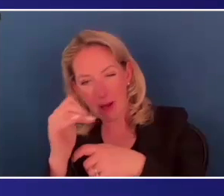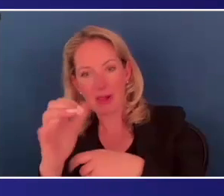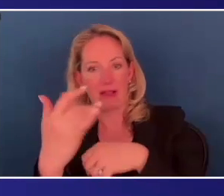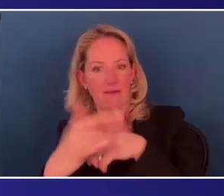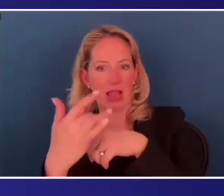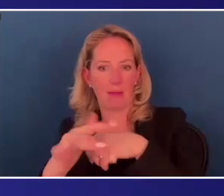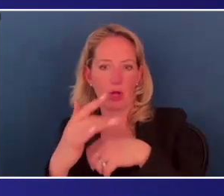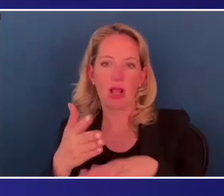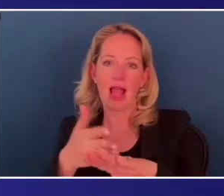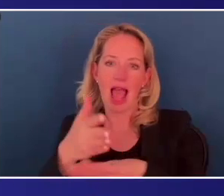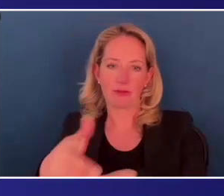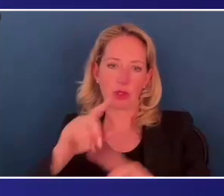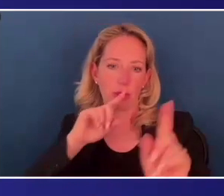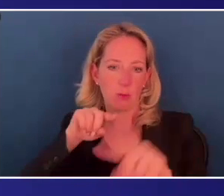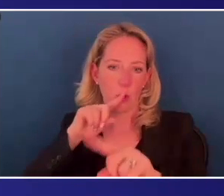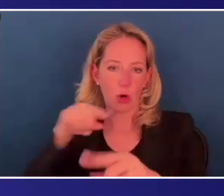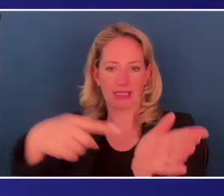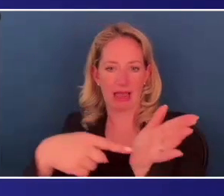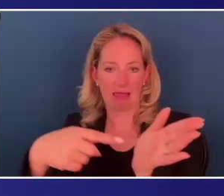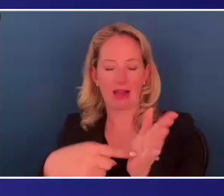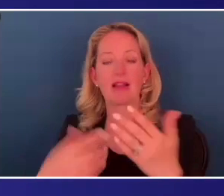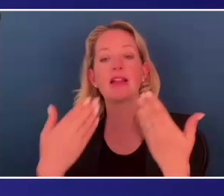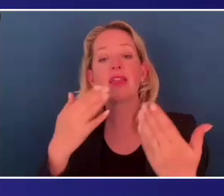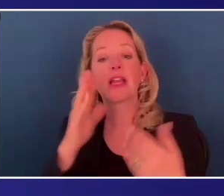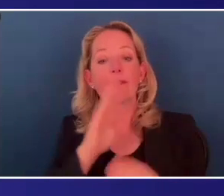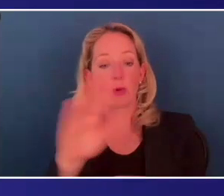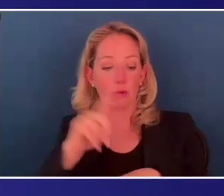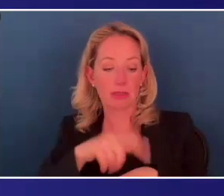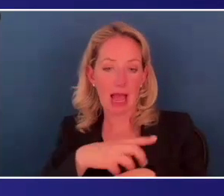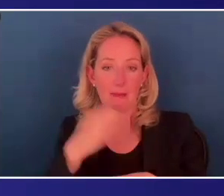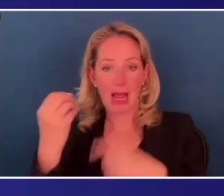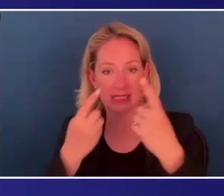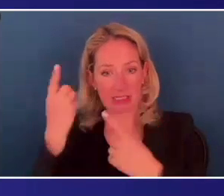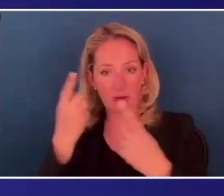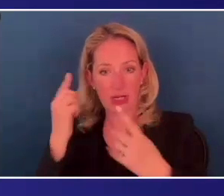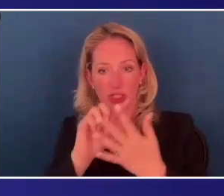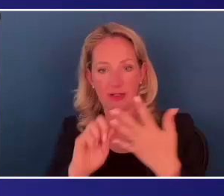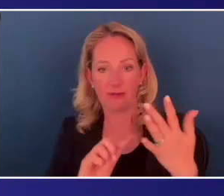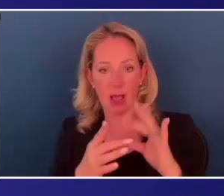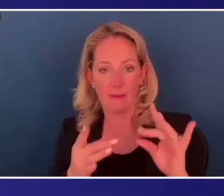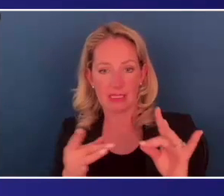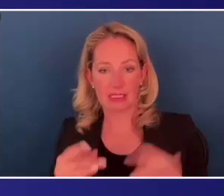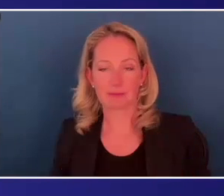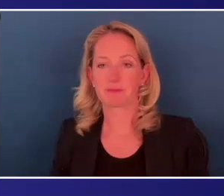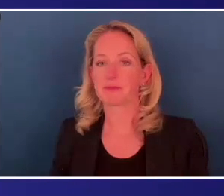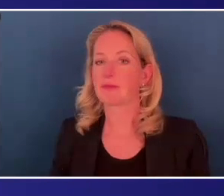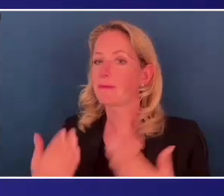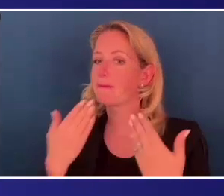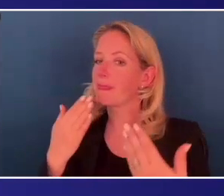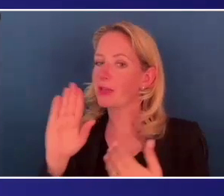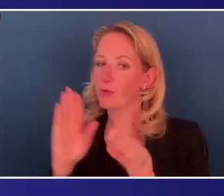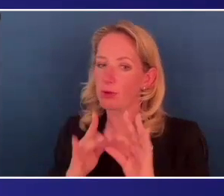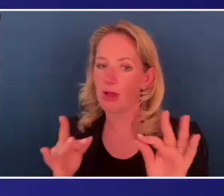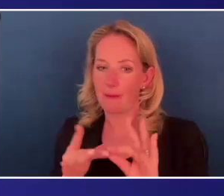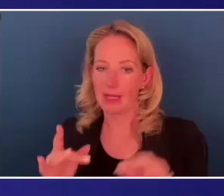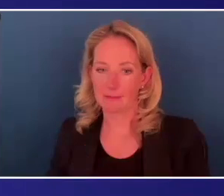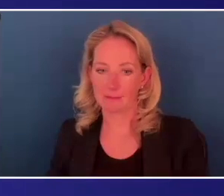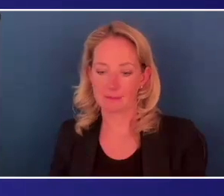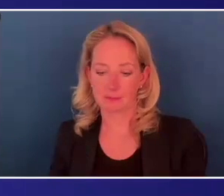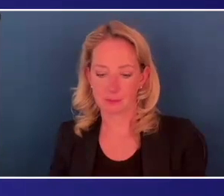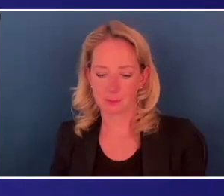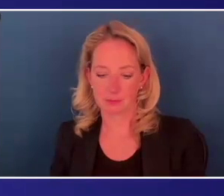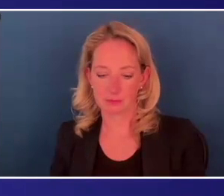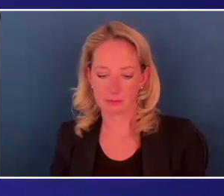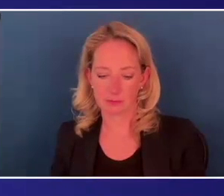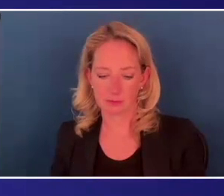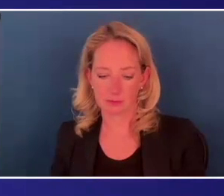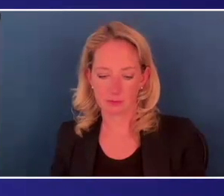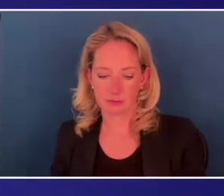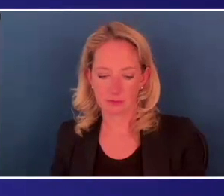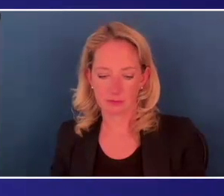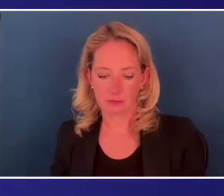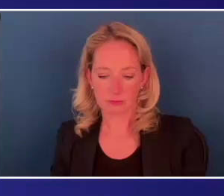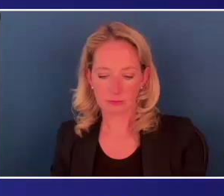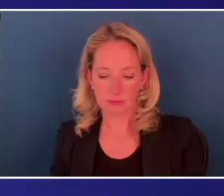Running timeline. Thank you for your time and consideration of these. Thank you for your comments.